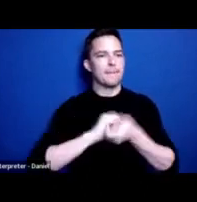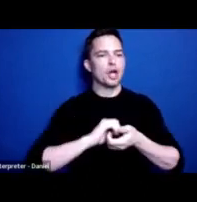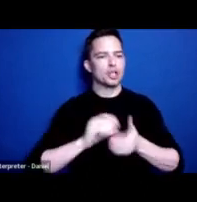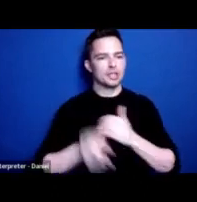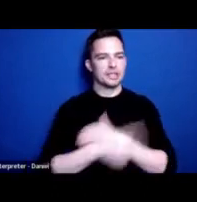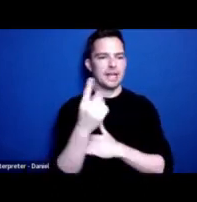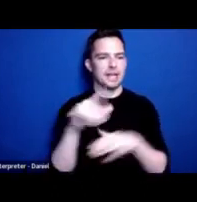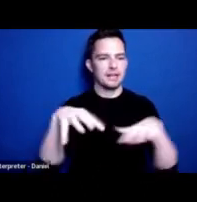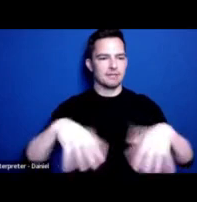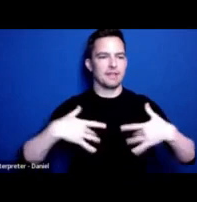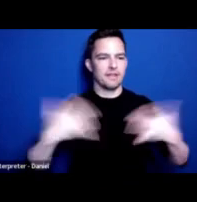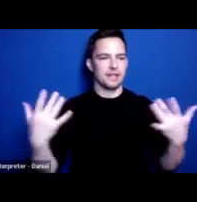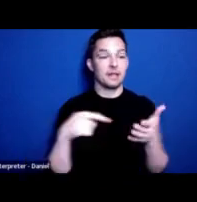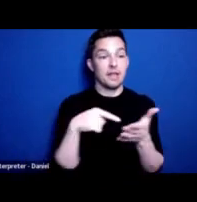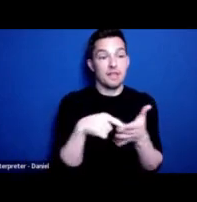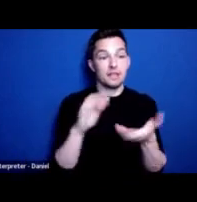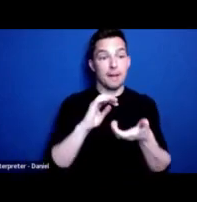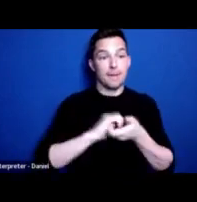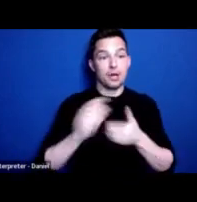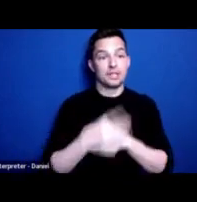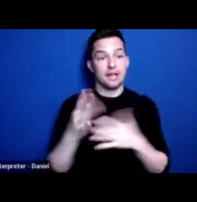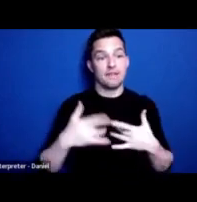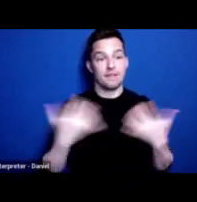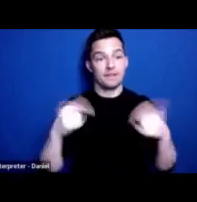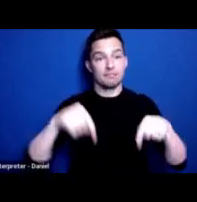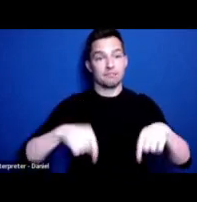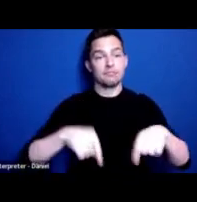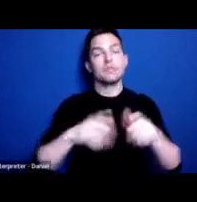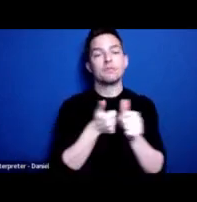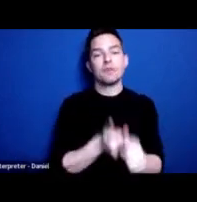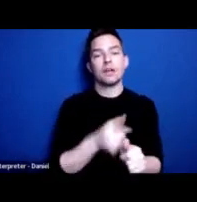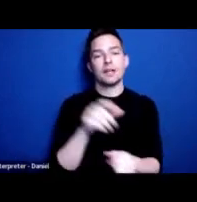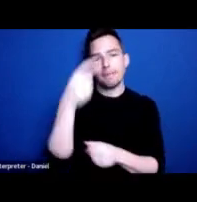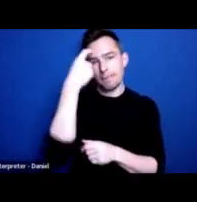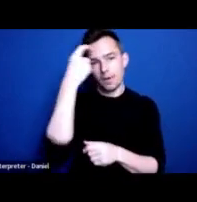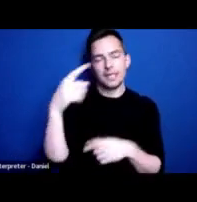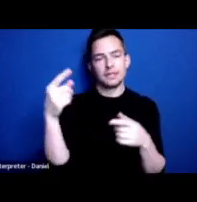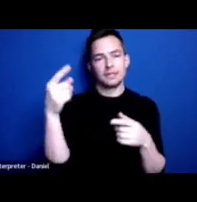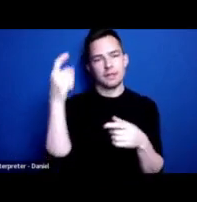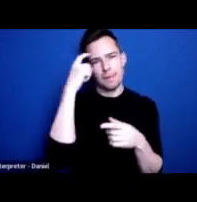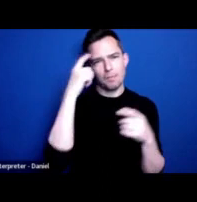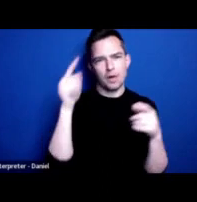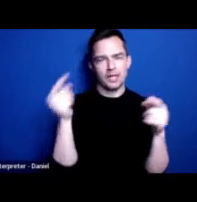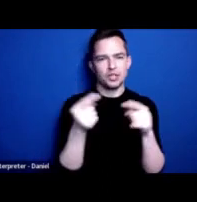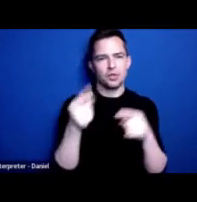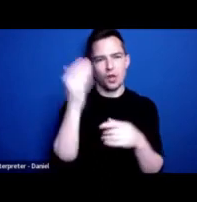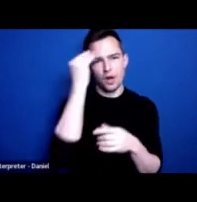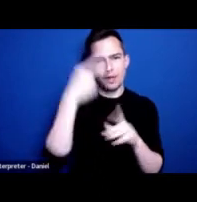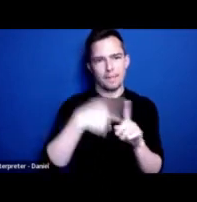This Partners Day event is in observance of Brain Injury Awareness month which is in March. We are a little ahead of